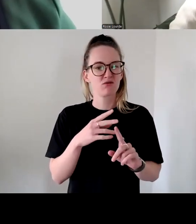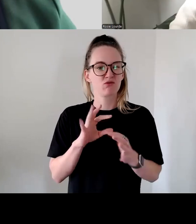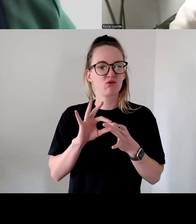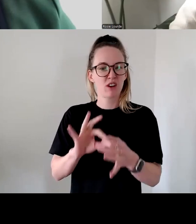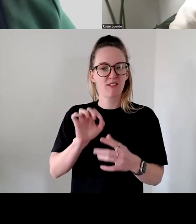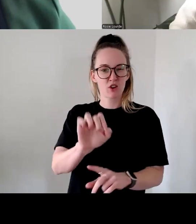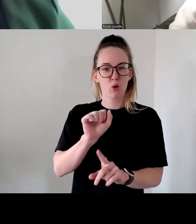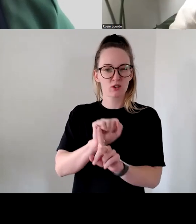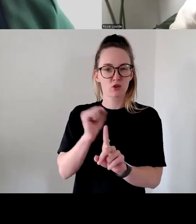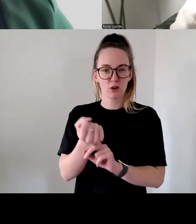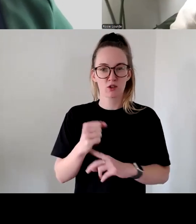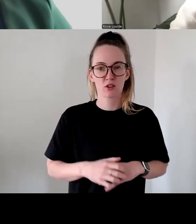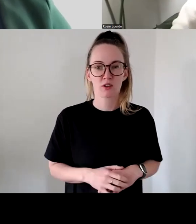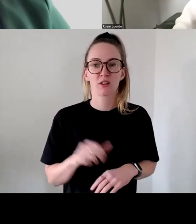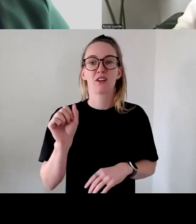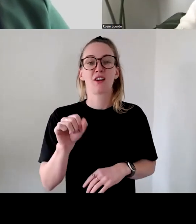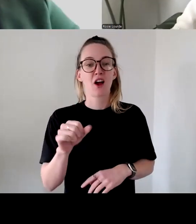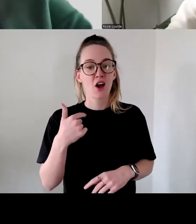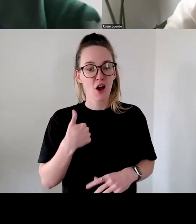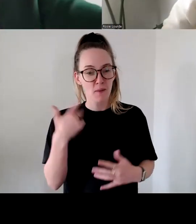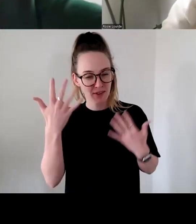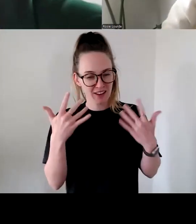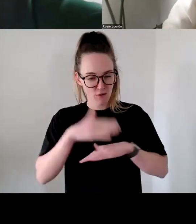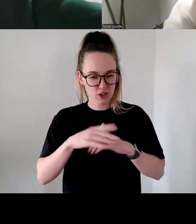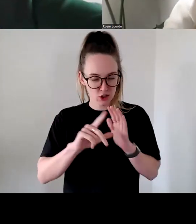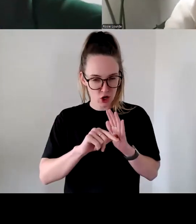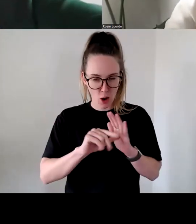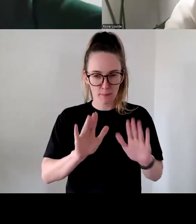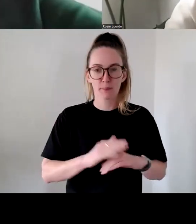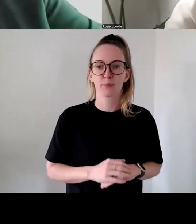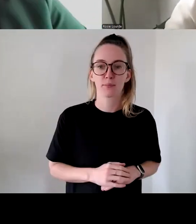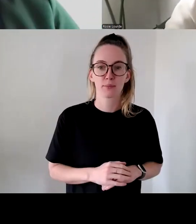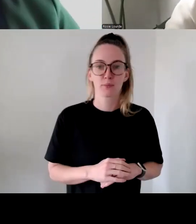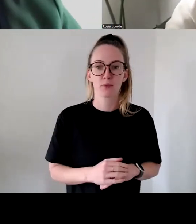time, we still have a few questions to come. I do have one, I would love to cover off before